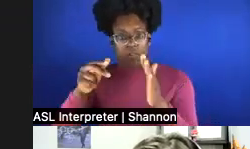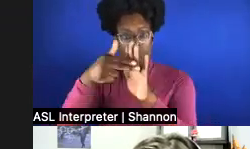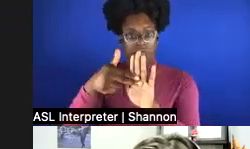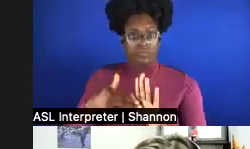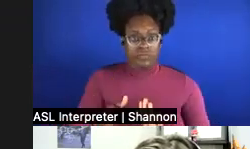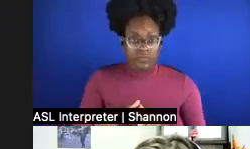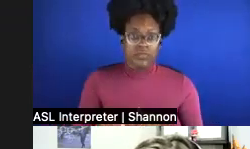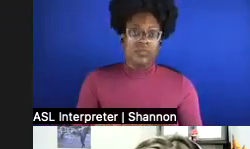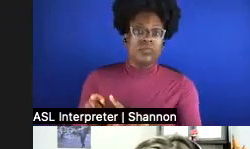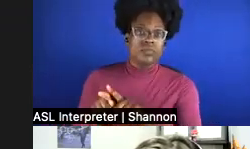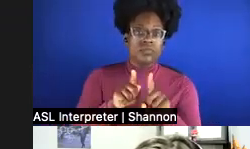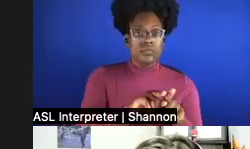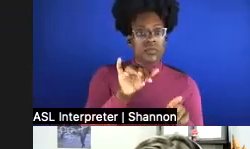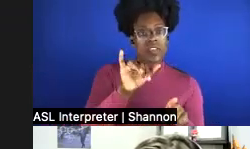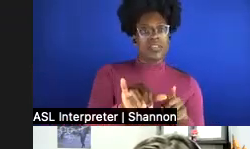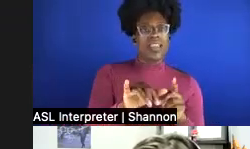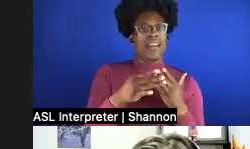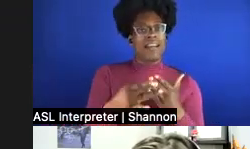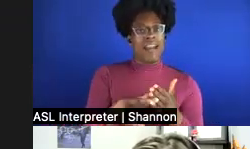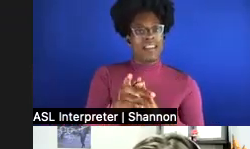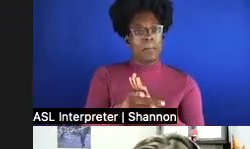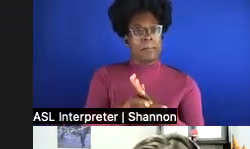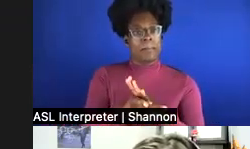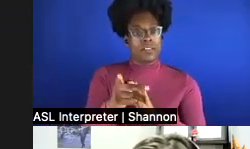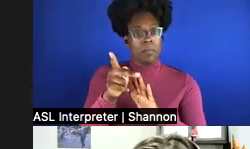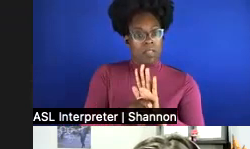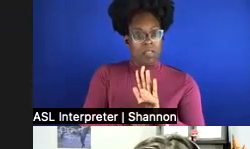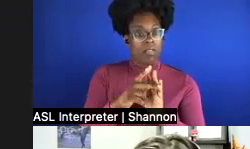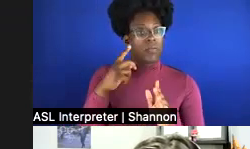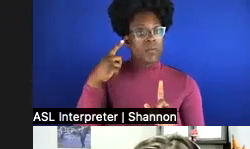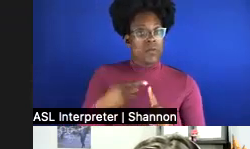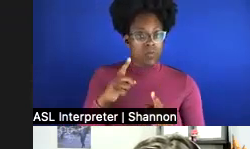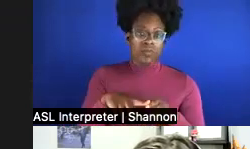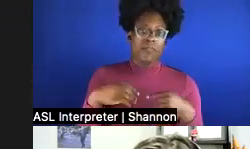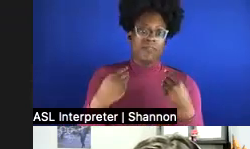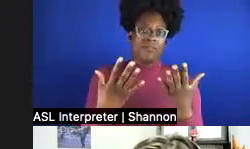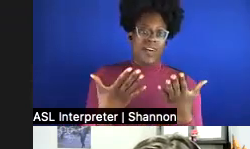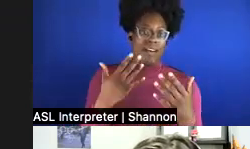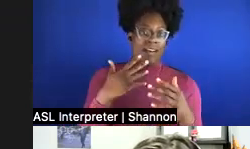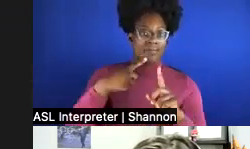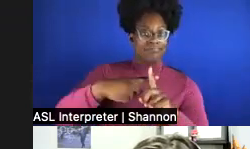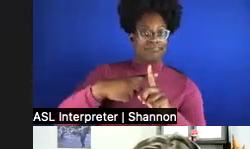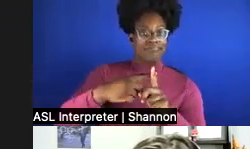"provide both encouragement and constructive criticism through the feedback," unquote.